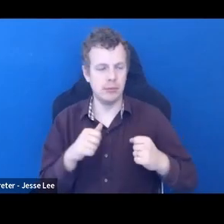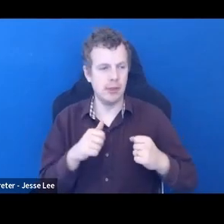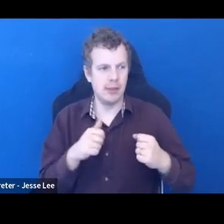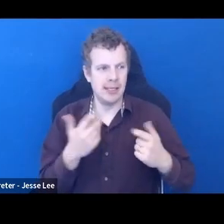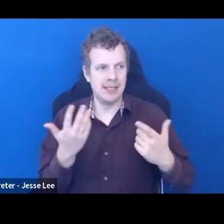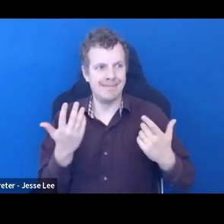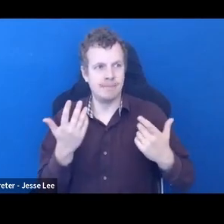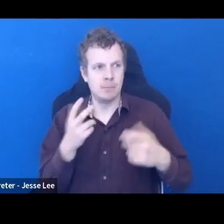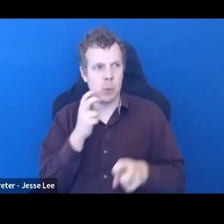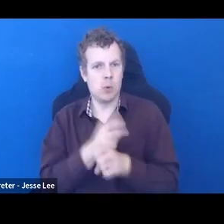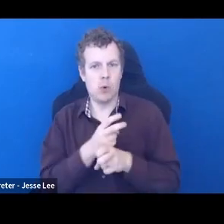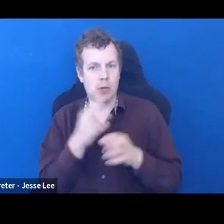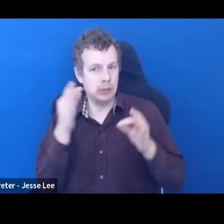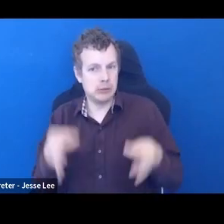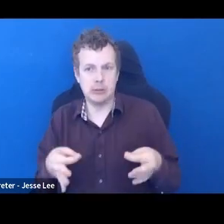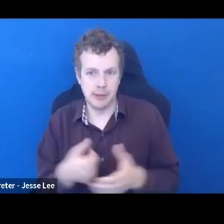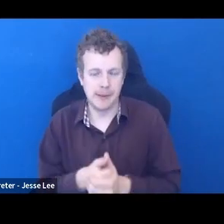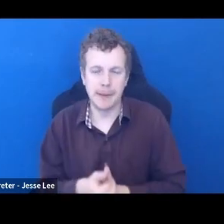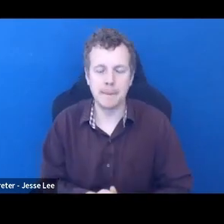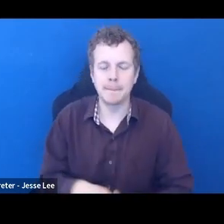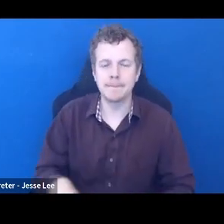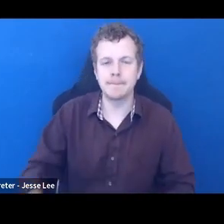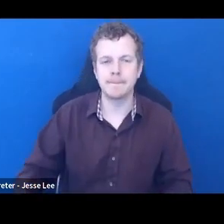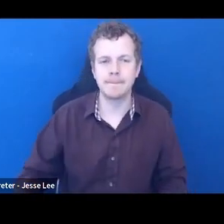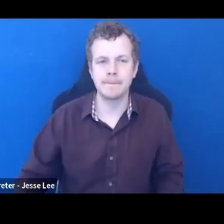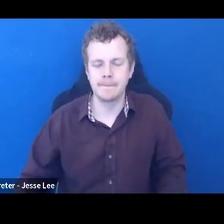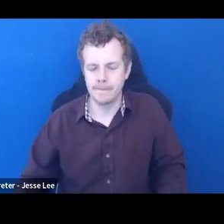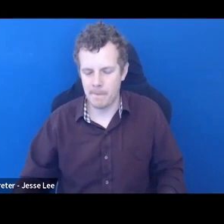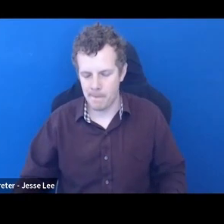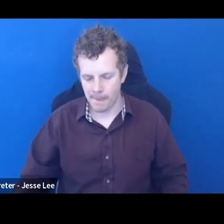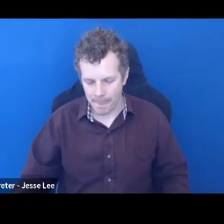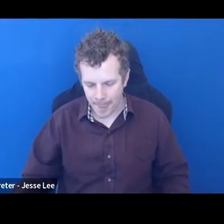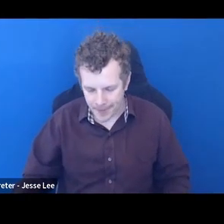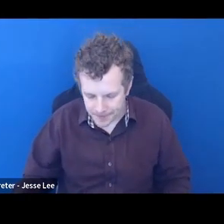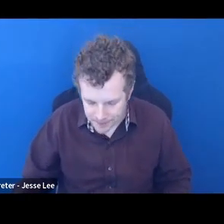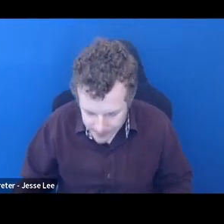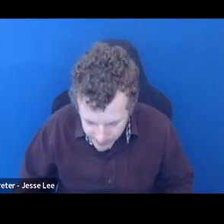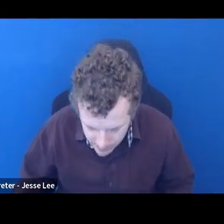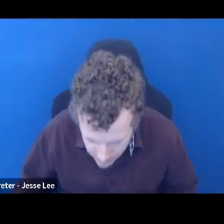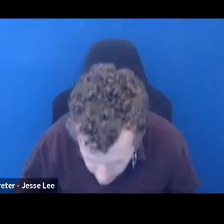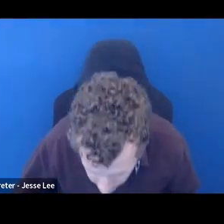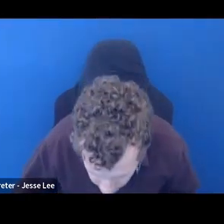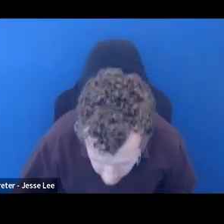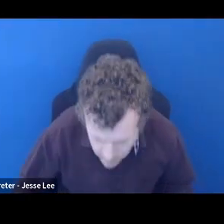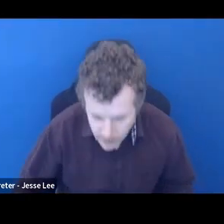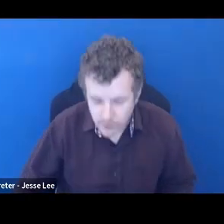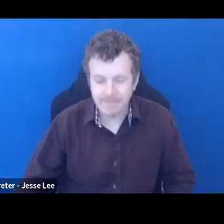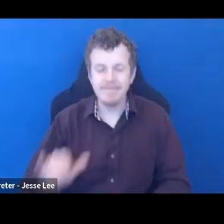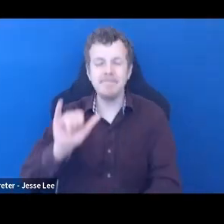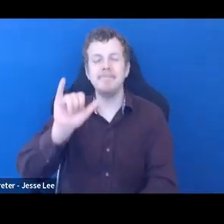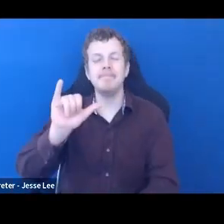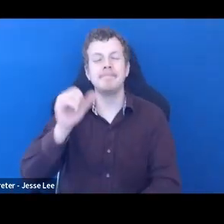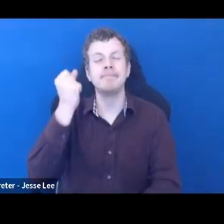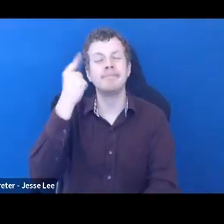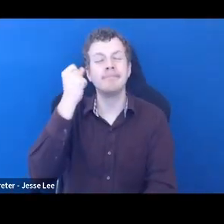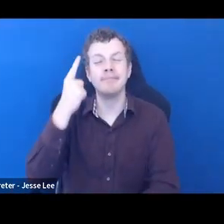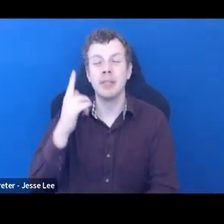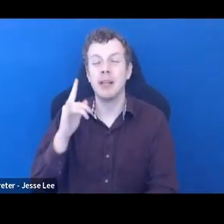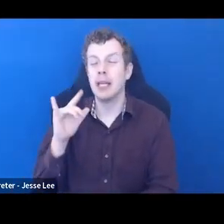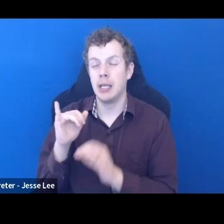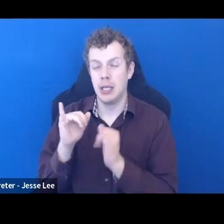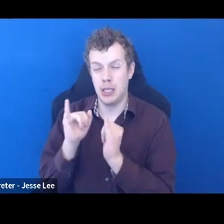One thing that did stick out from the interviews was that parents reported feeling